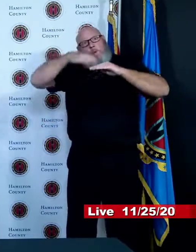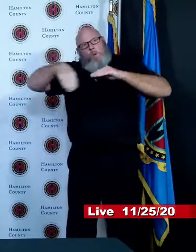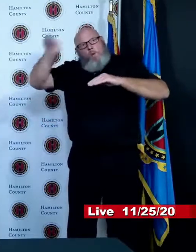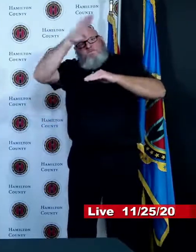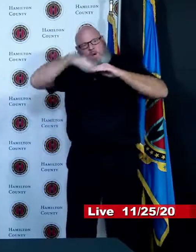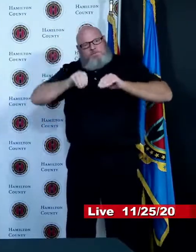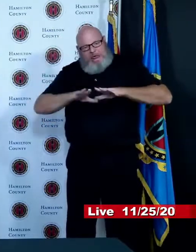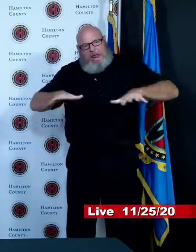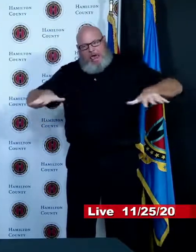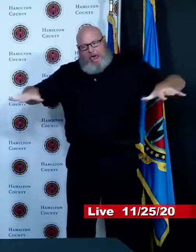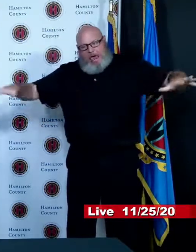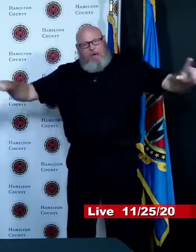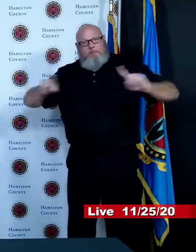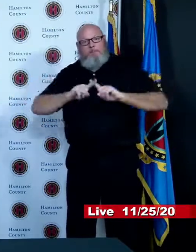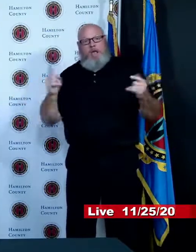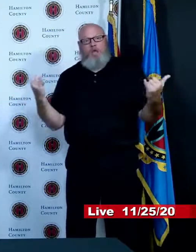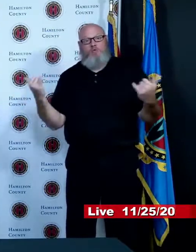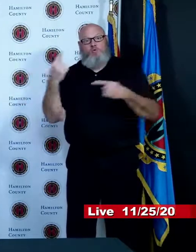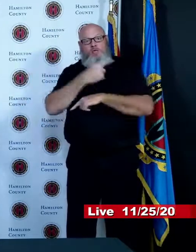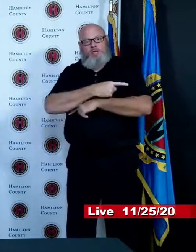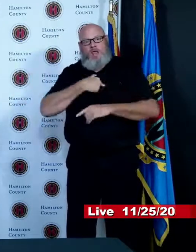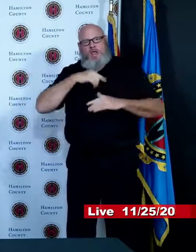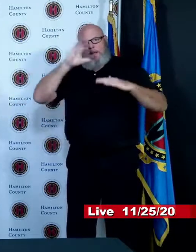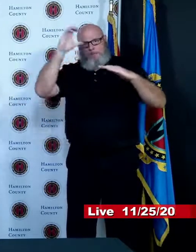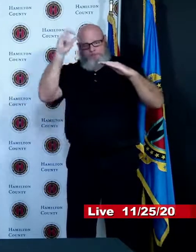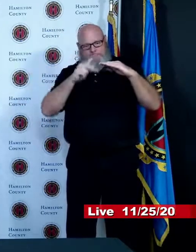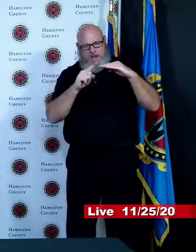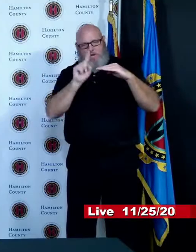like to continue to see that trend happen over the next several weeks